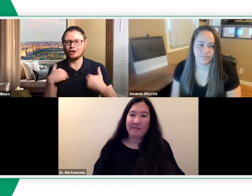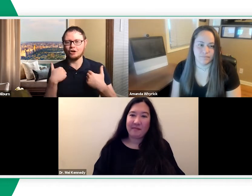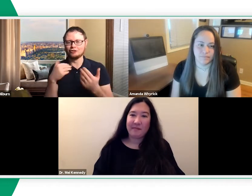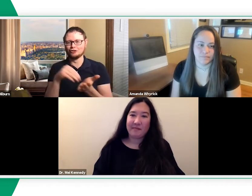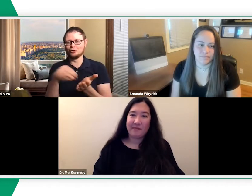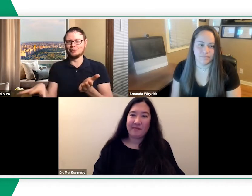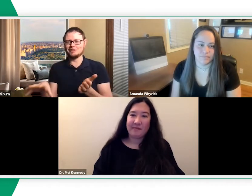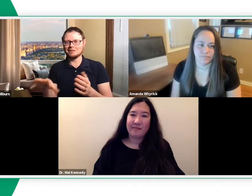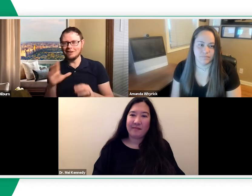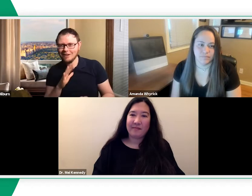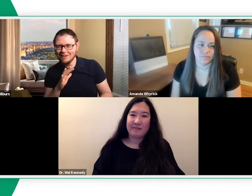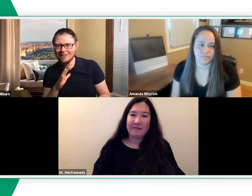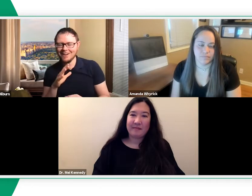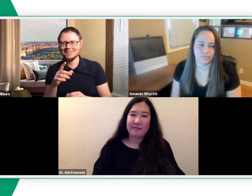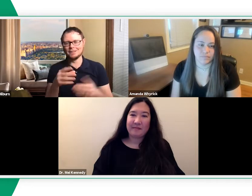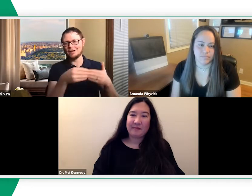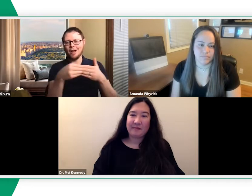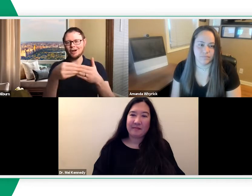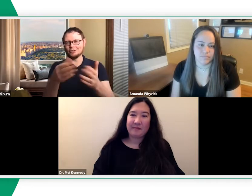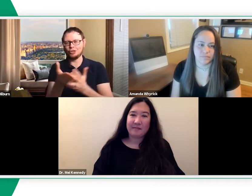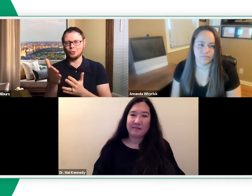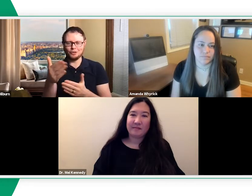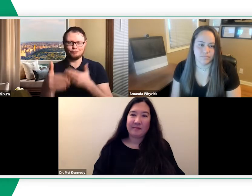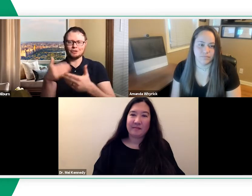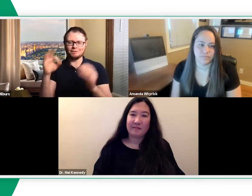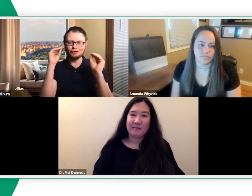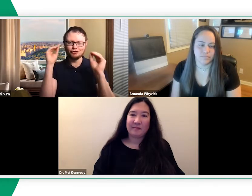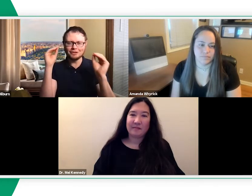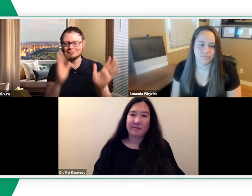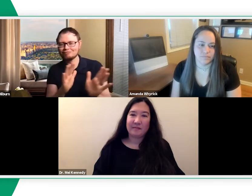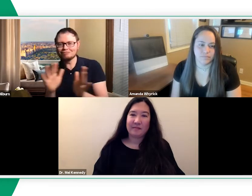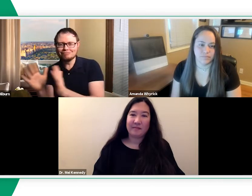art form to make it be more interesting and compelling for younger audiences, and guiding